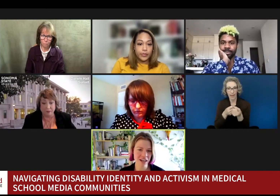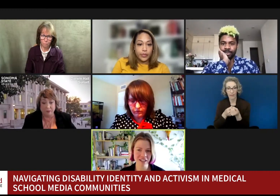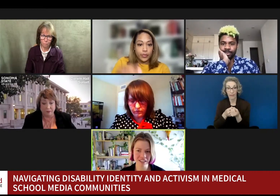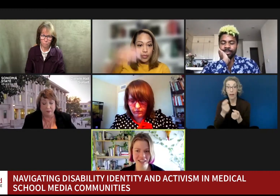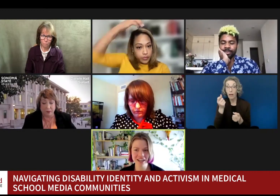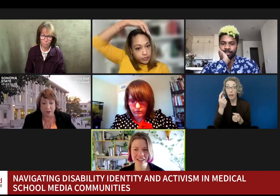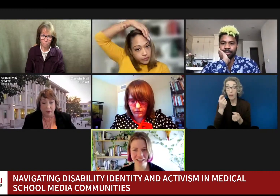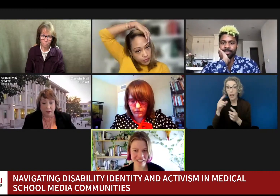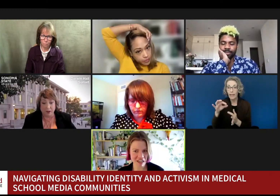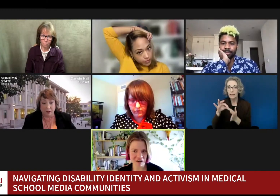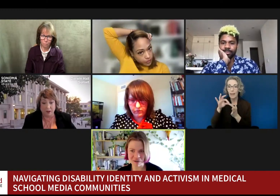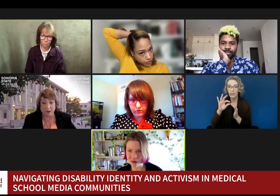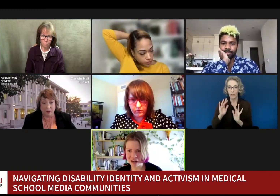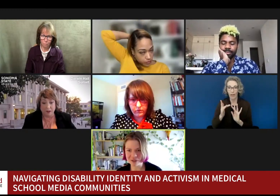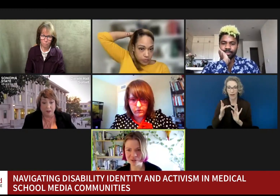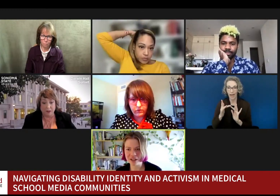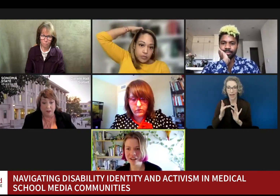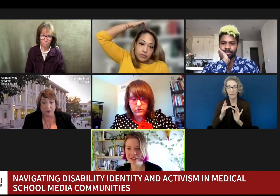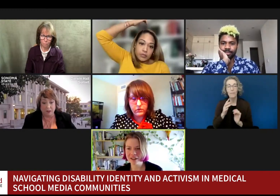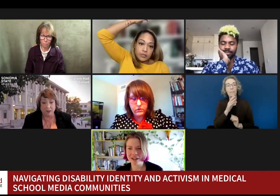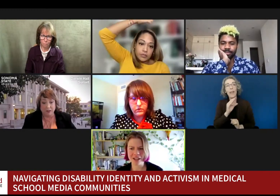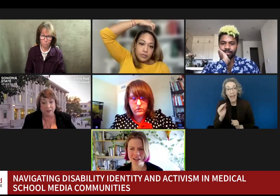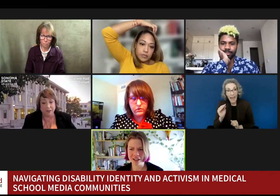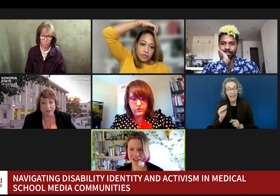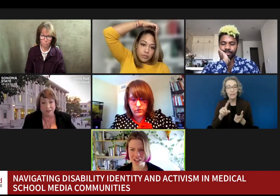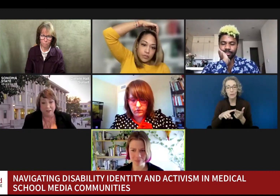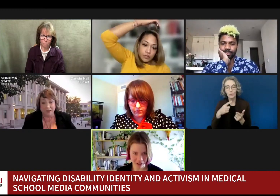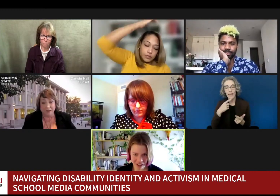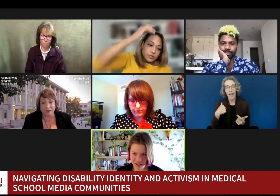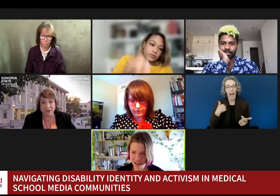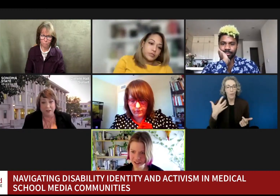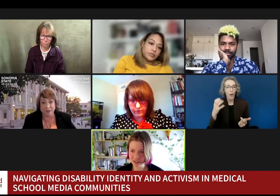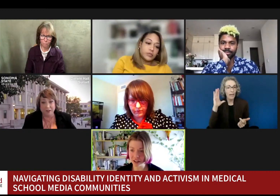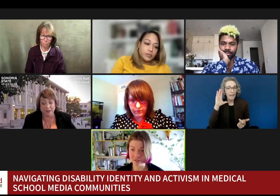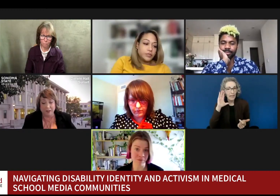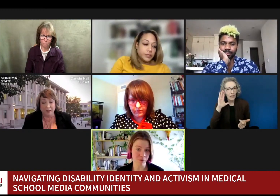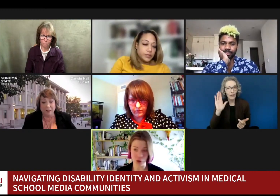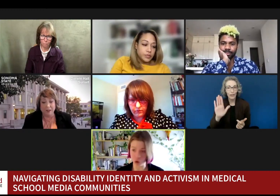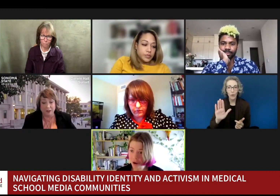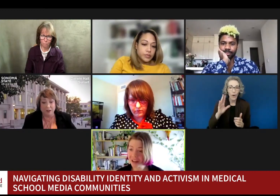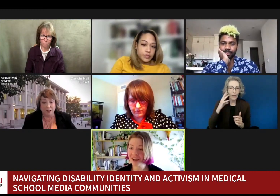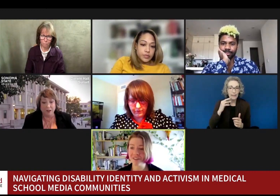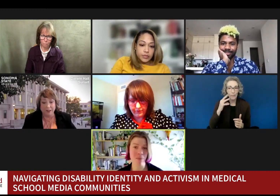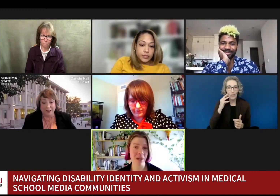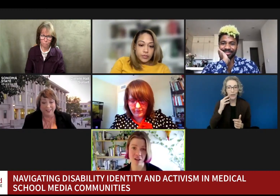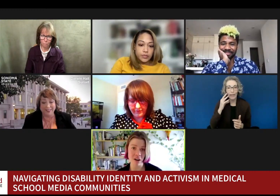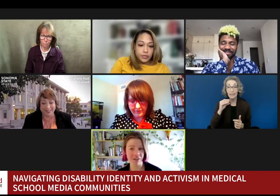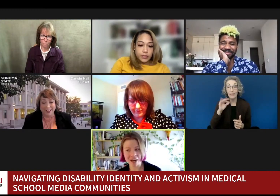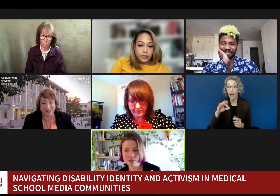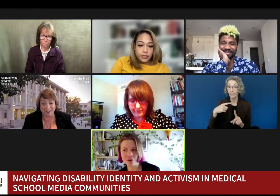And to say that I'd like to hear about any experiences of joy of being called out or